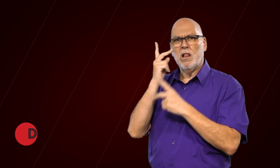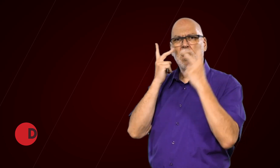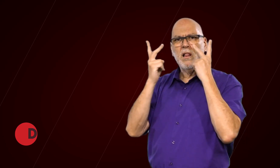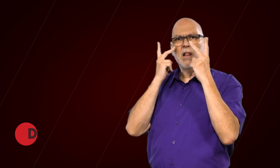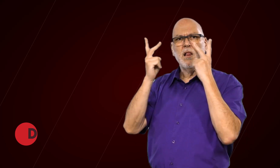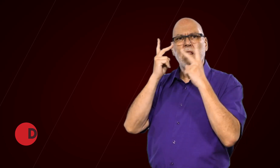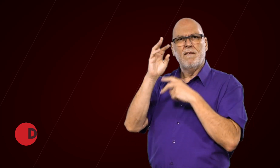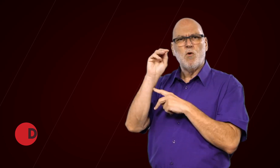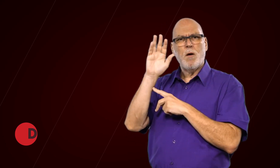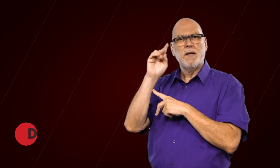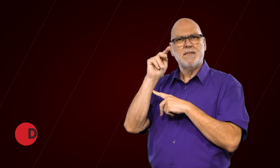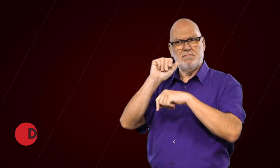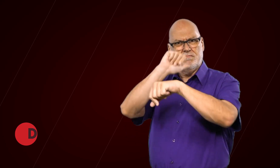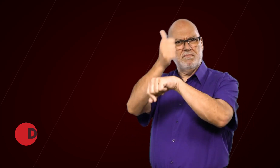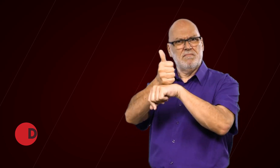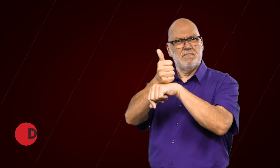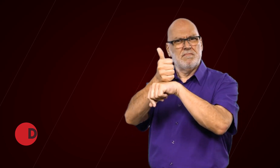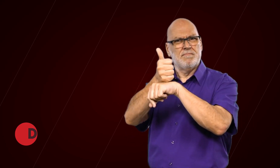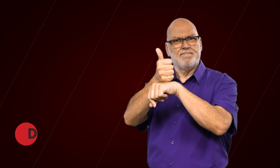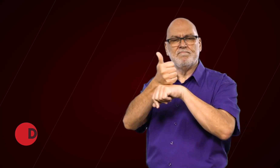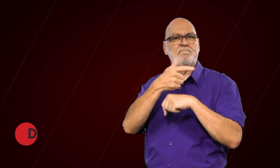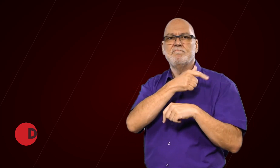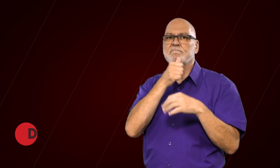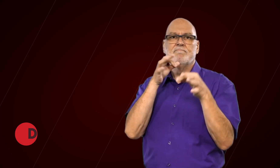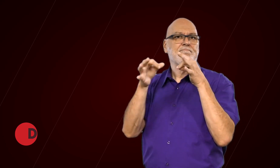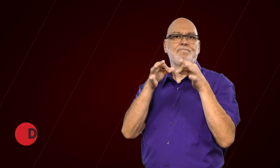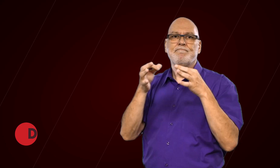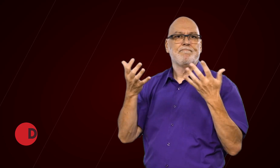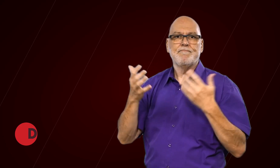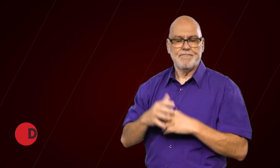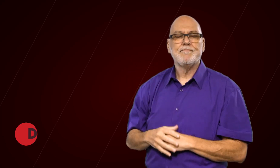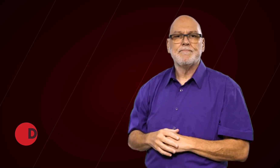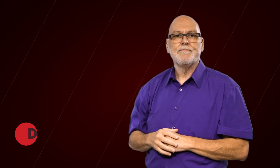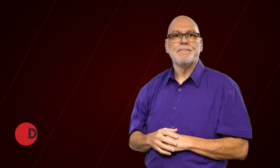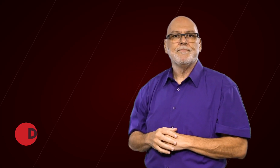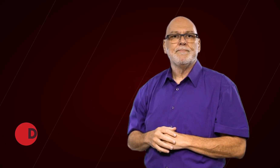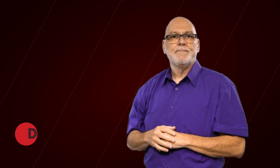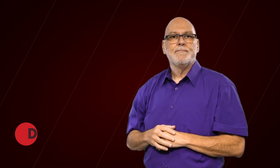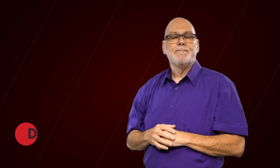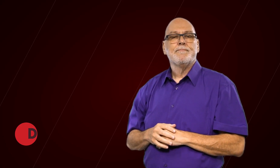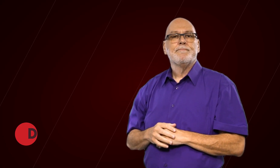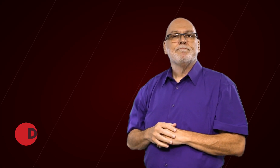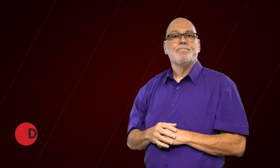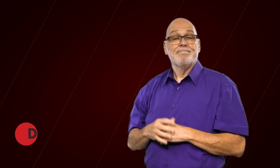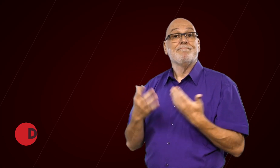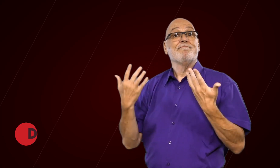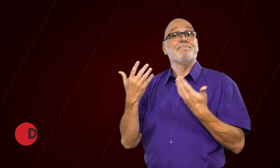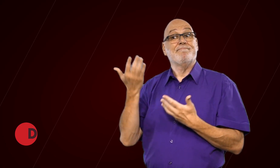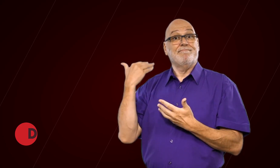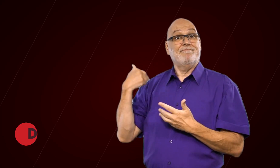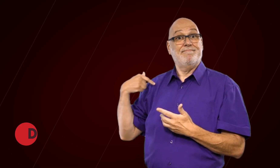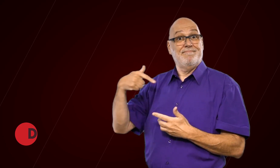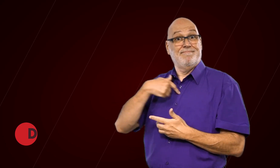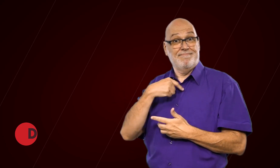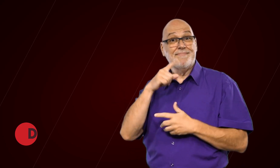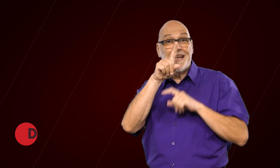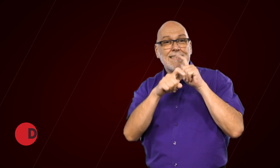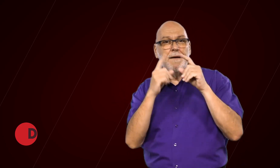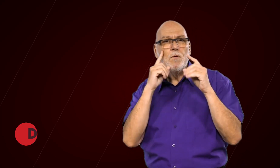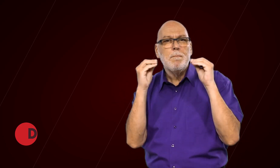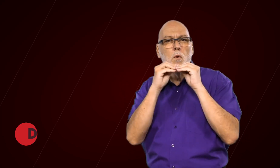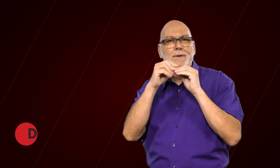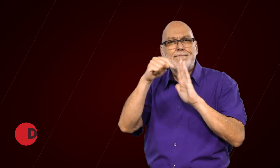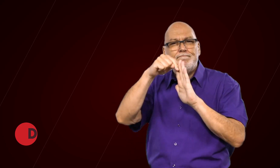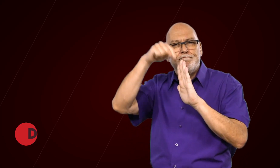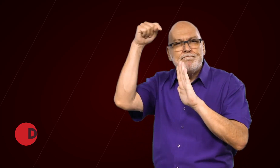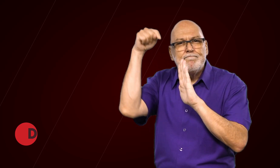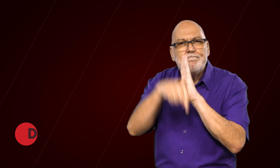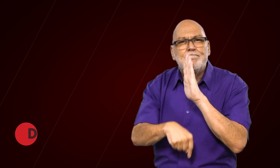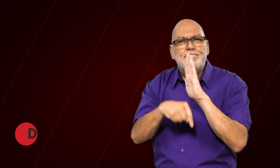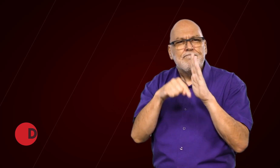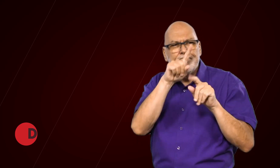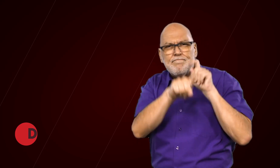find out what she meant by “visual format”. When we asked for more details,